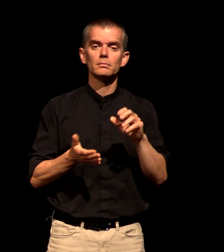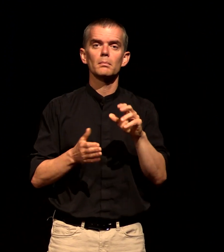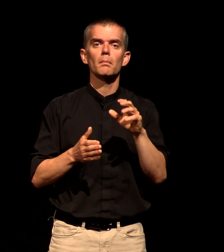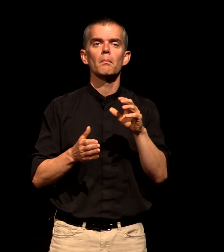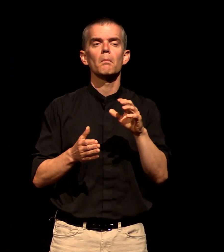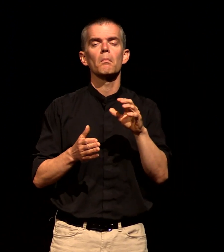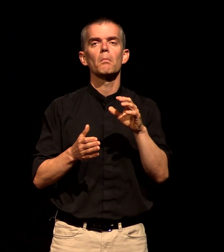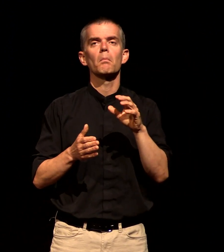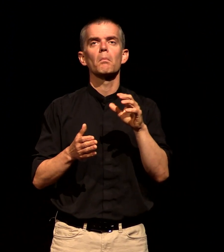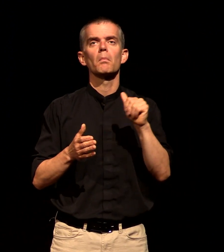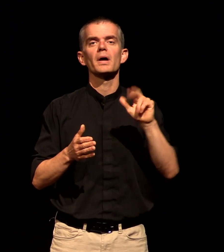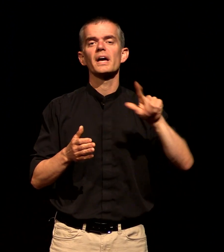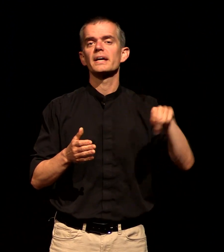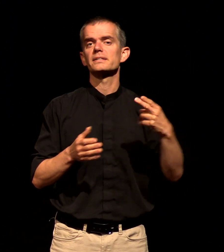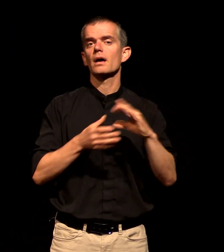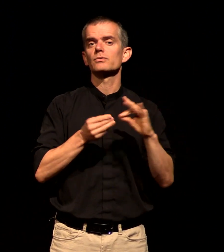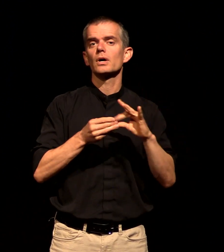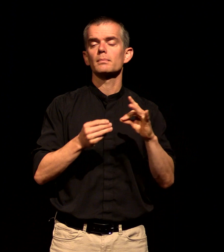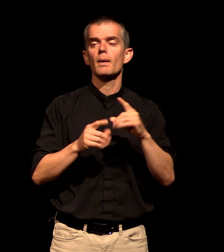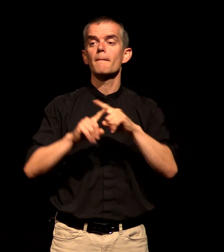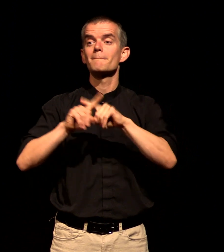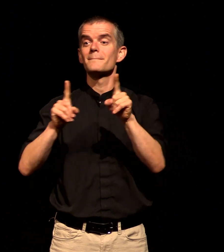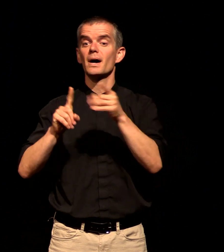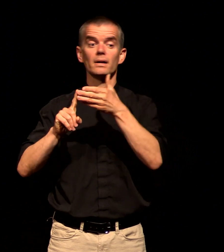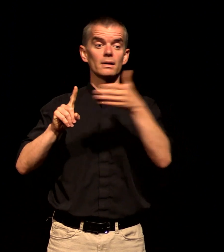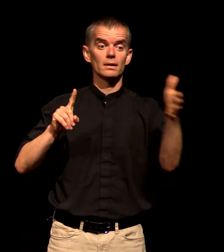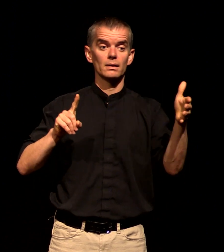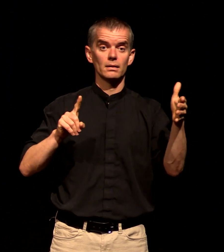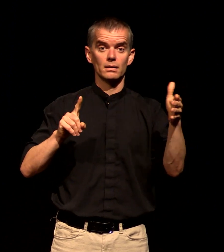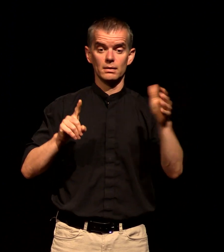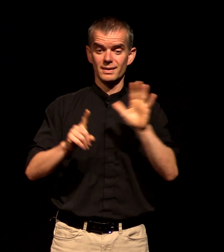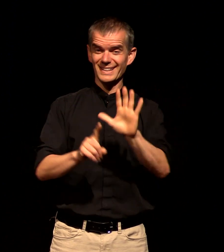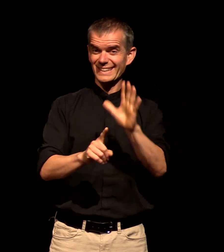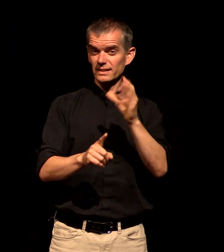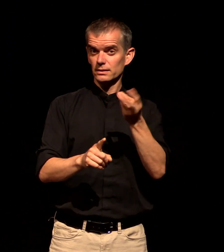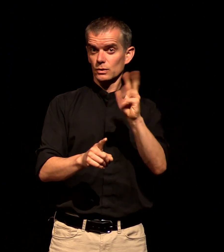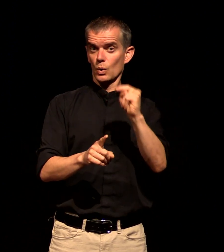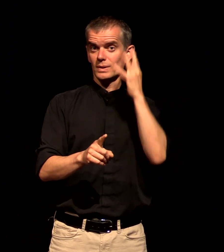then wasn't something that even happened to him personally, in